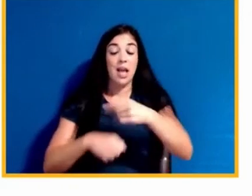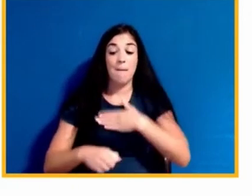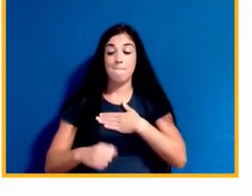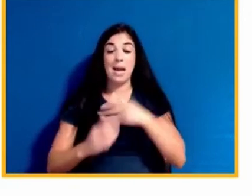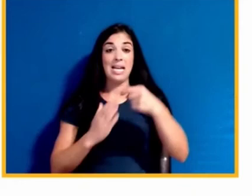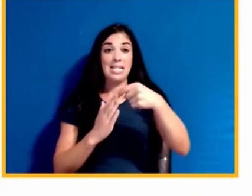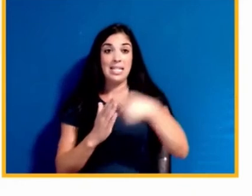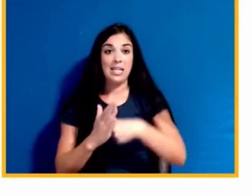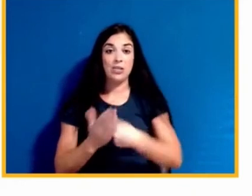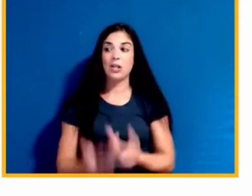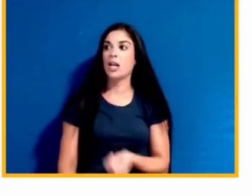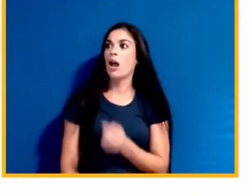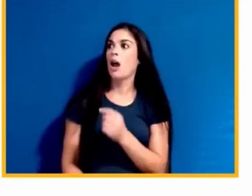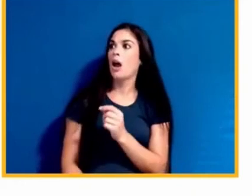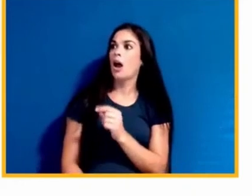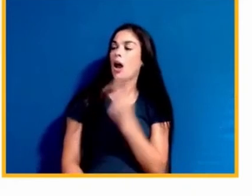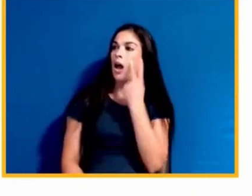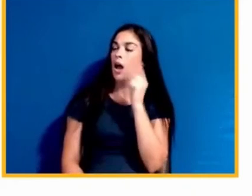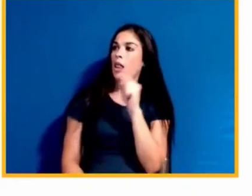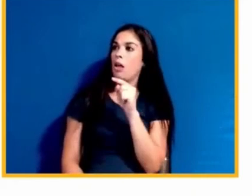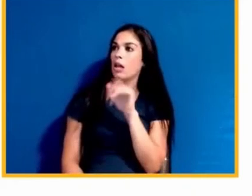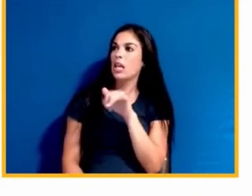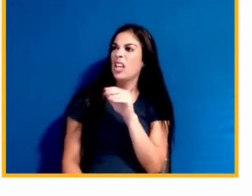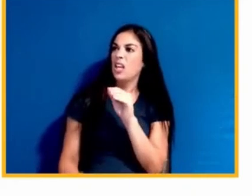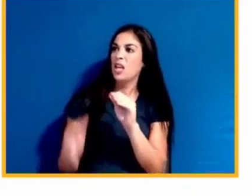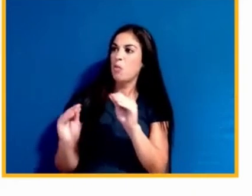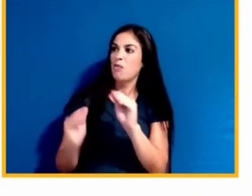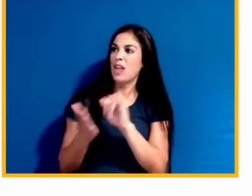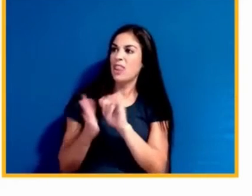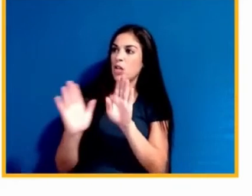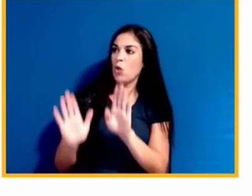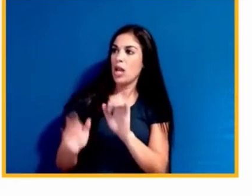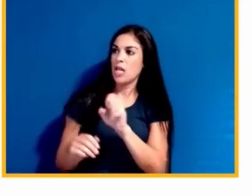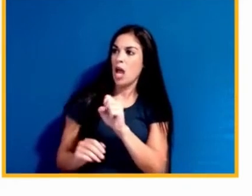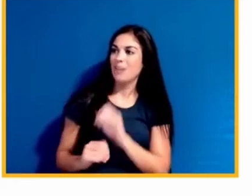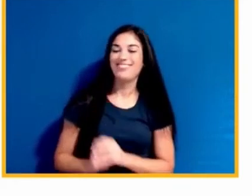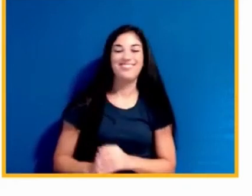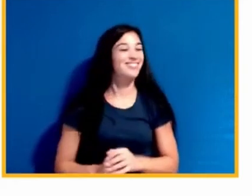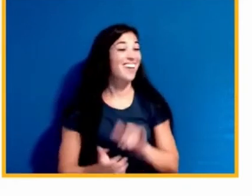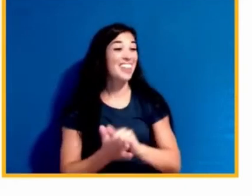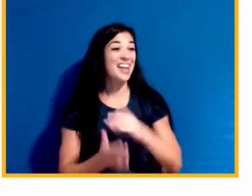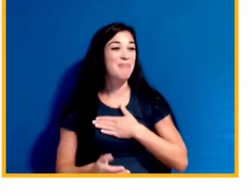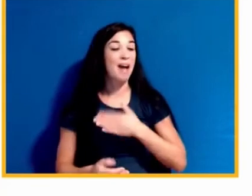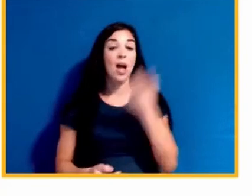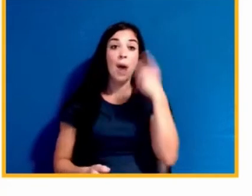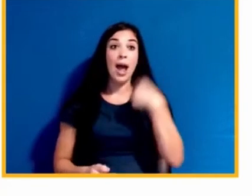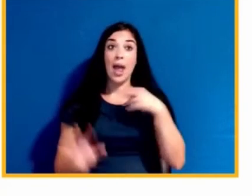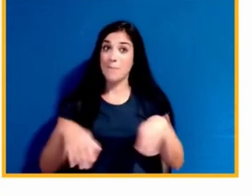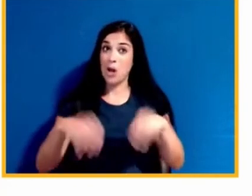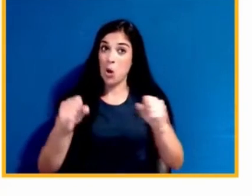are just like, "Look! That guy moved, I think he did great. Yeah!" So that's probably why I'm hosting. I'm not a judge right now.